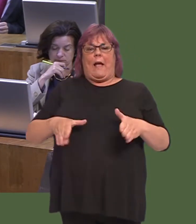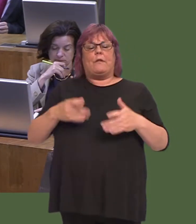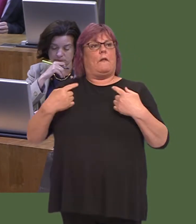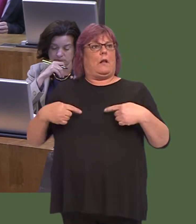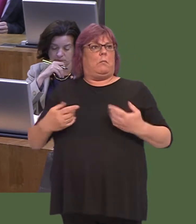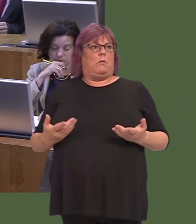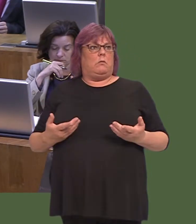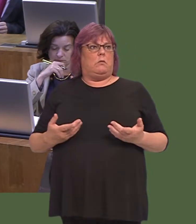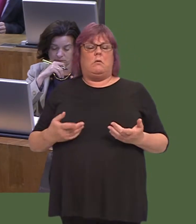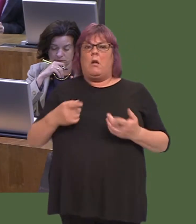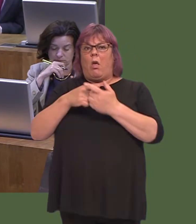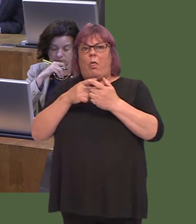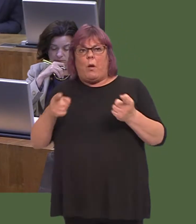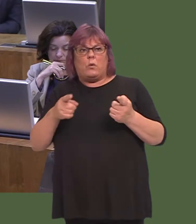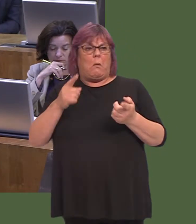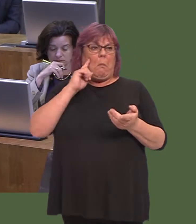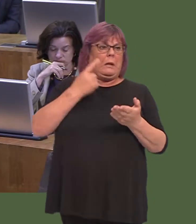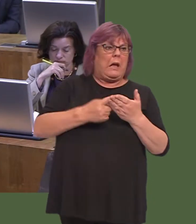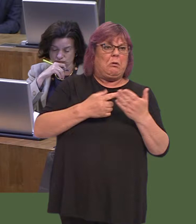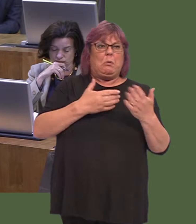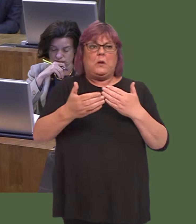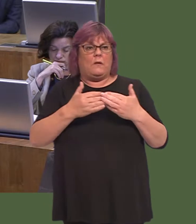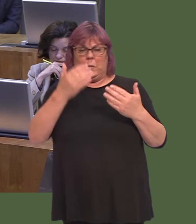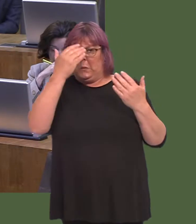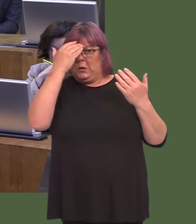Until those factors are resolvedóand nobody is able to do that yet because we don't know